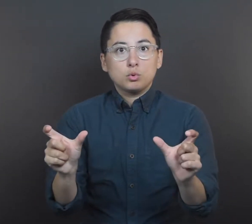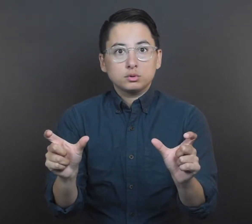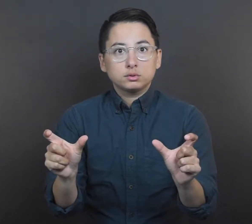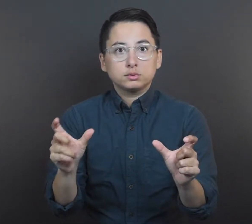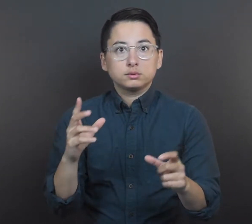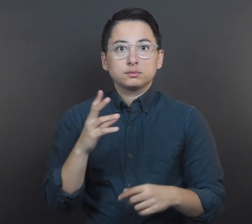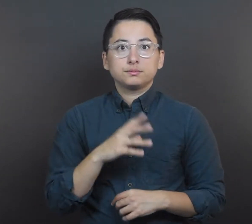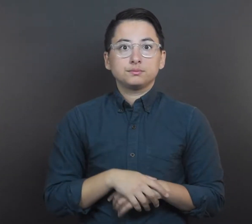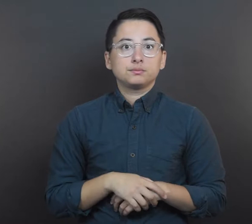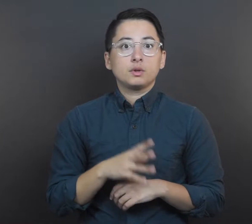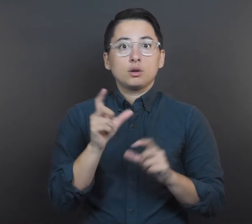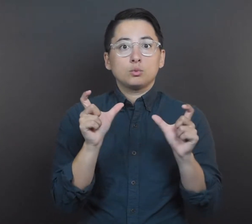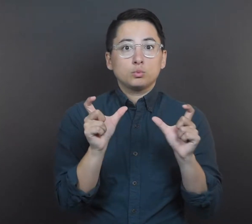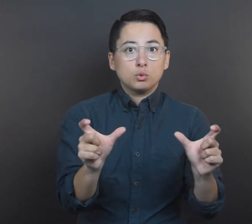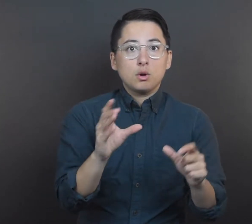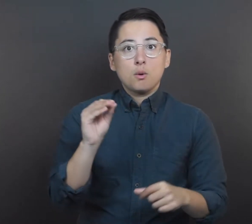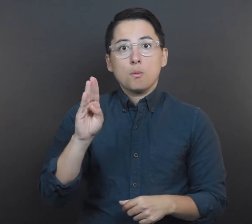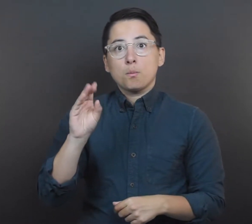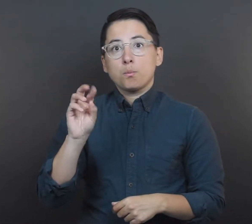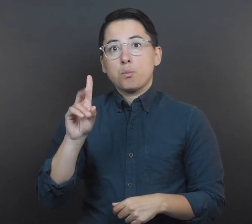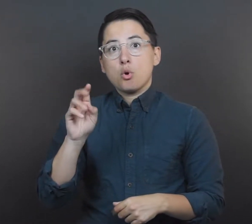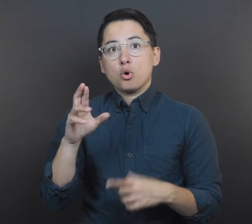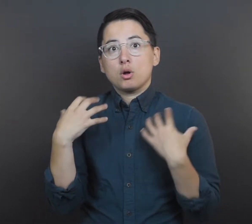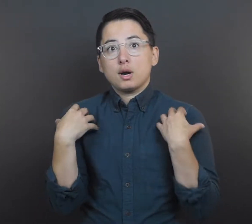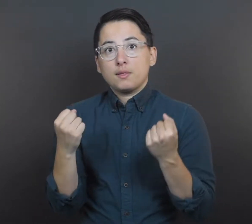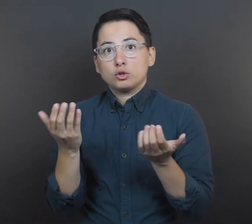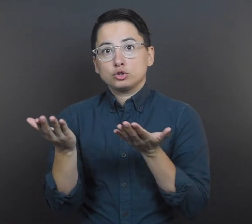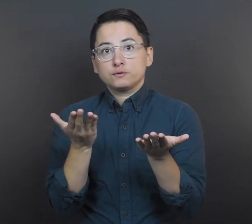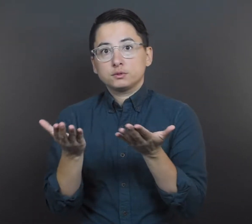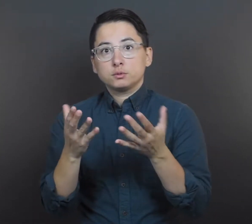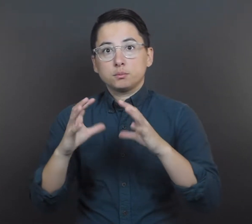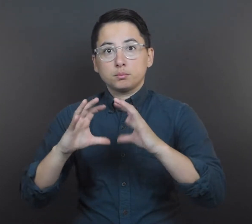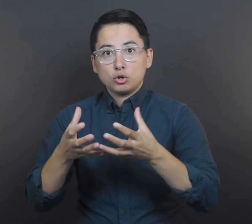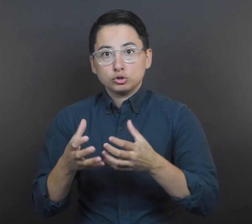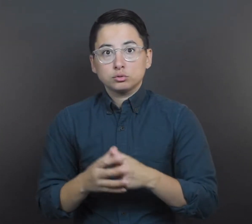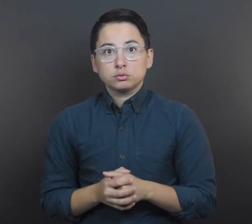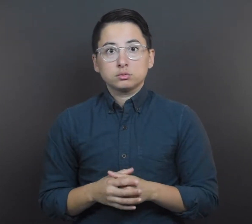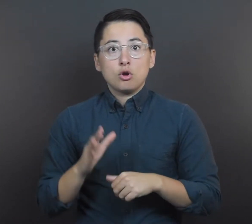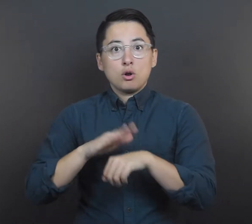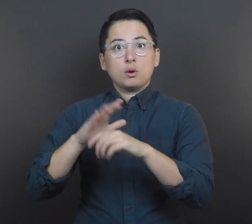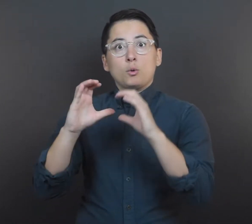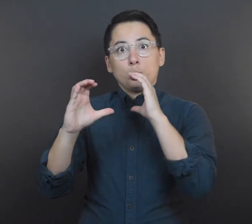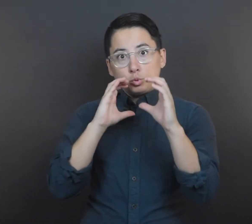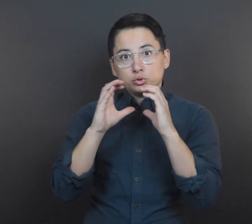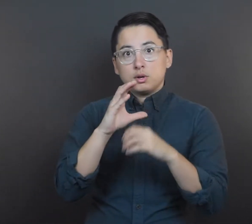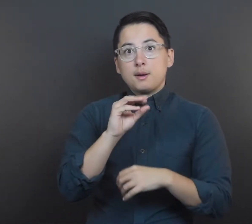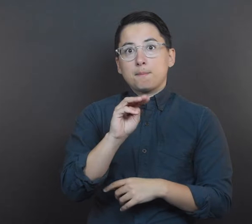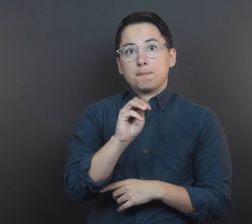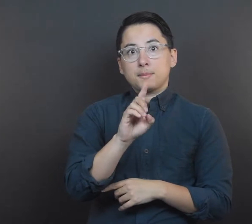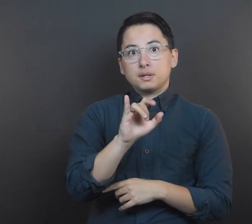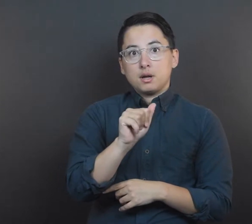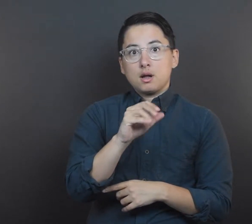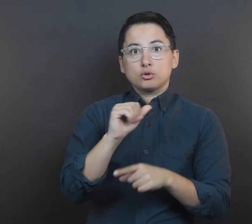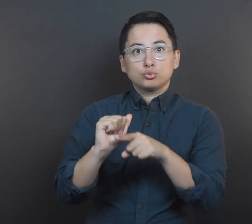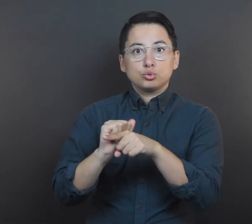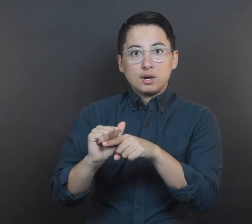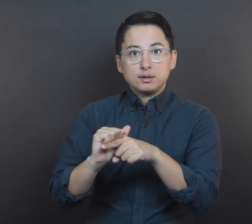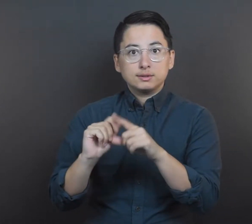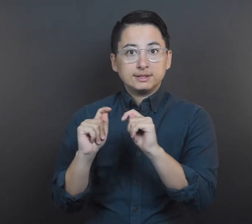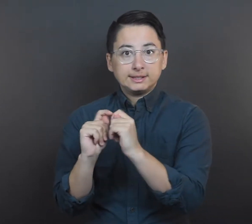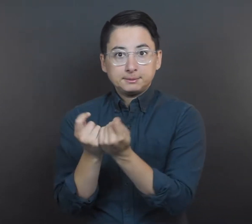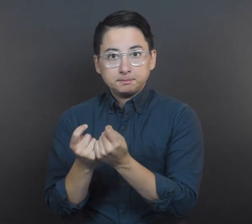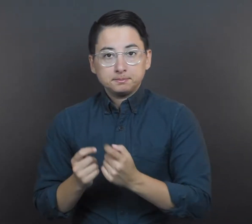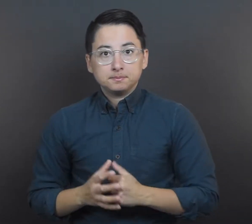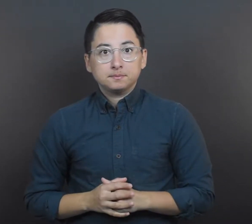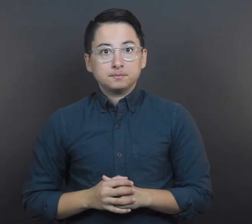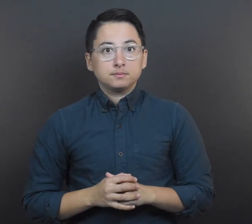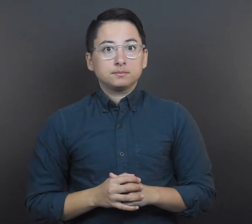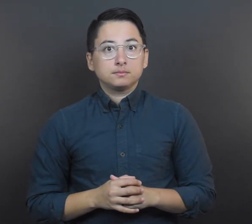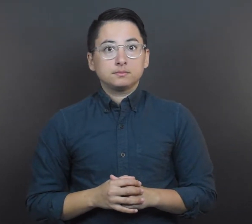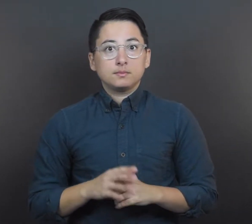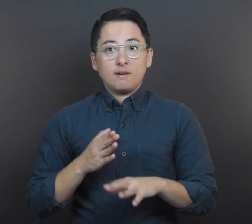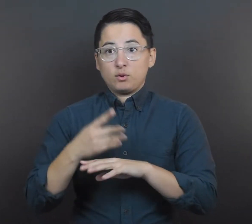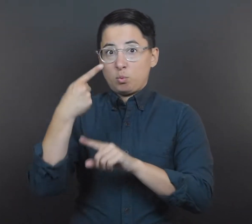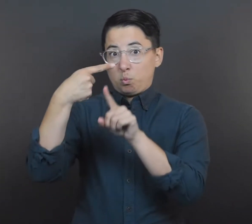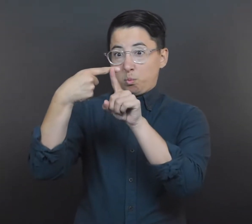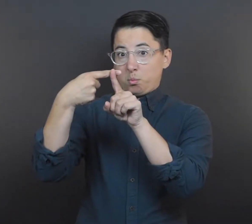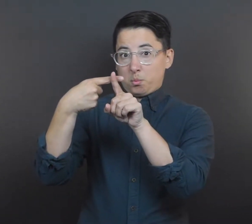and Quarantine’s (DGMQ), Quarantine and Border Health Services Branch (QBHSB) on the